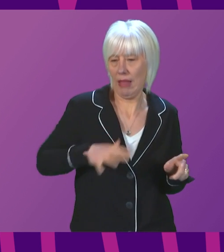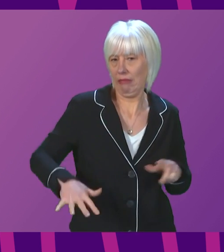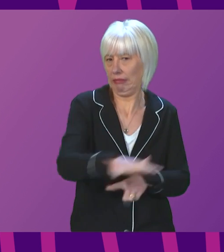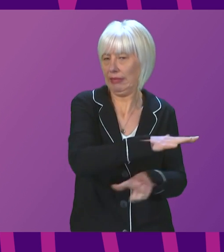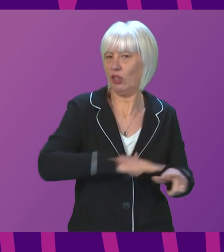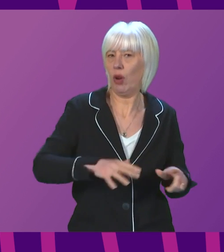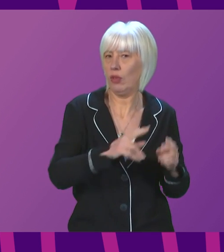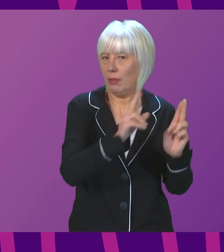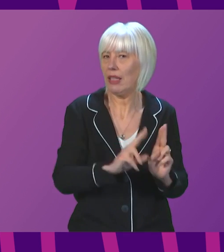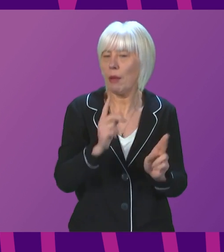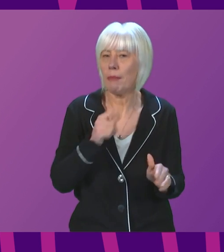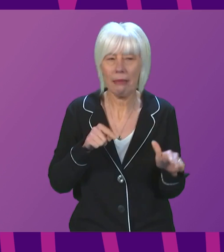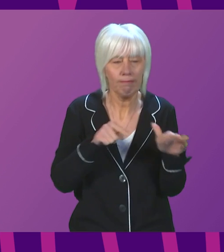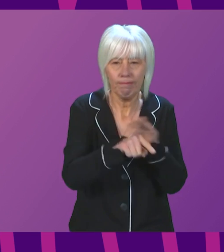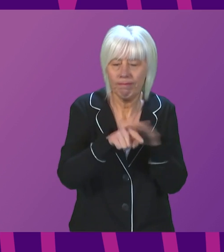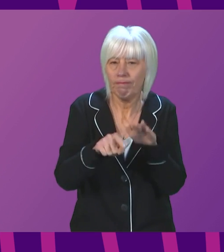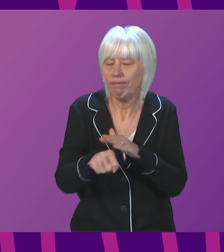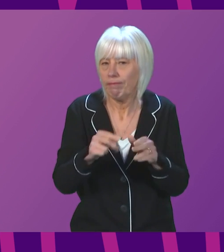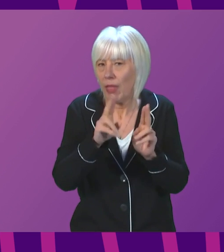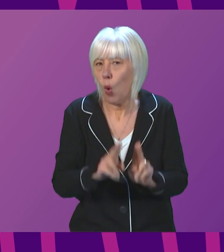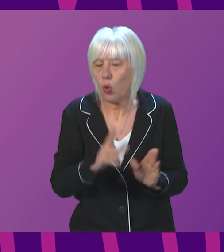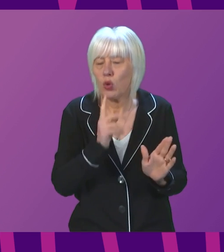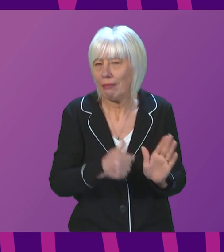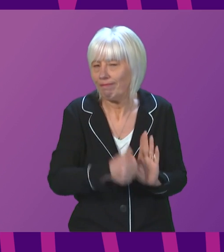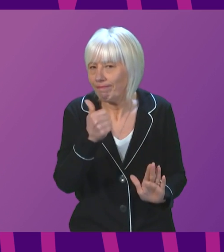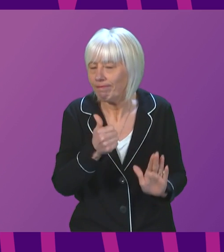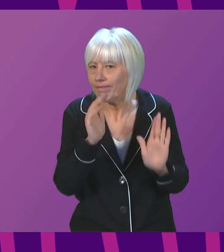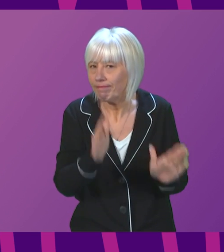have been evacuated from their homes in surrounding buildings and remain out of their homes.